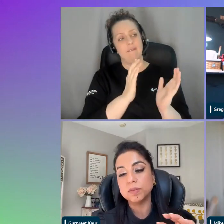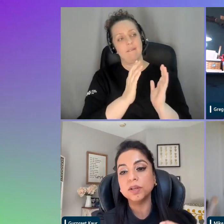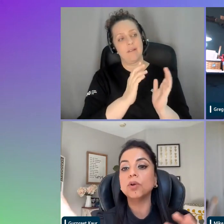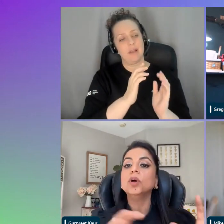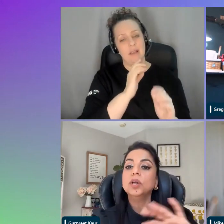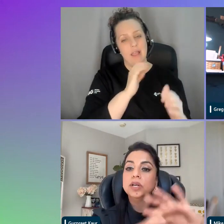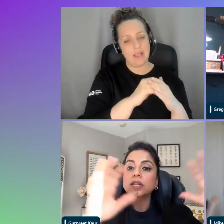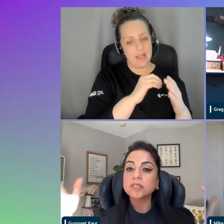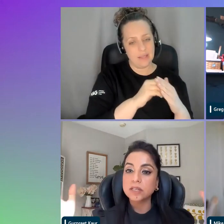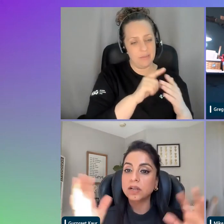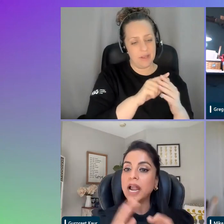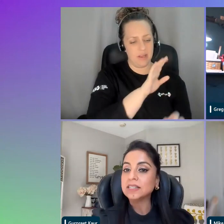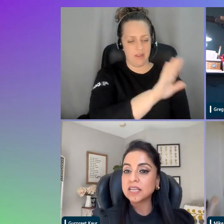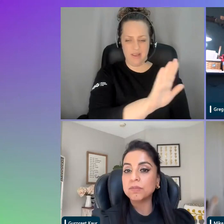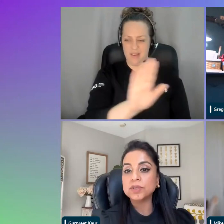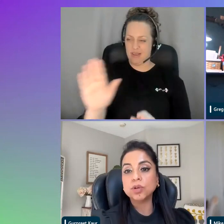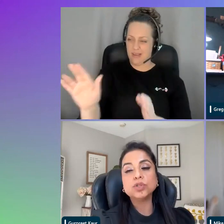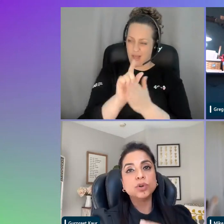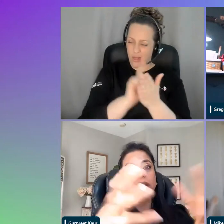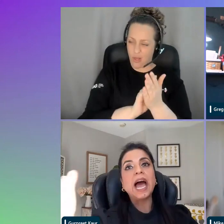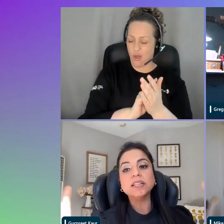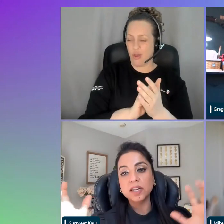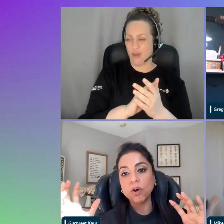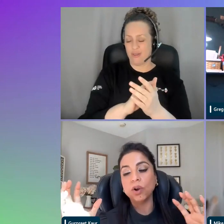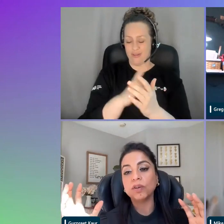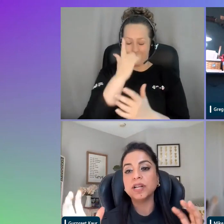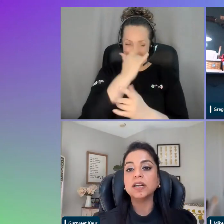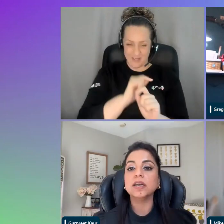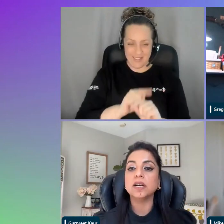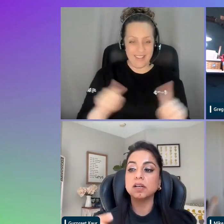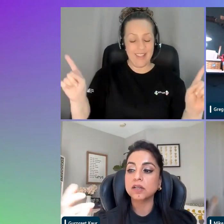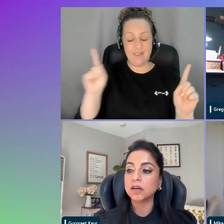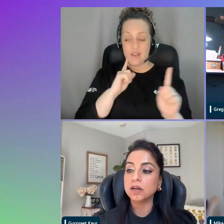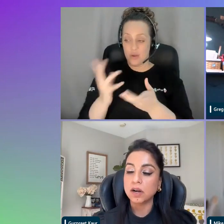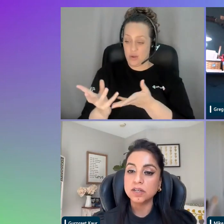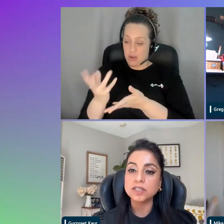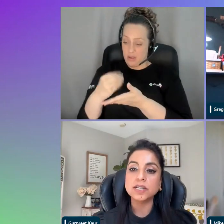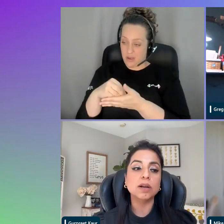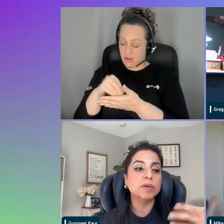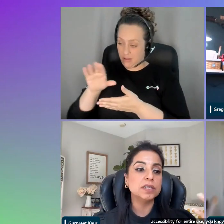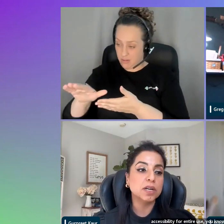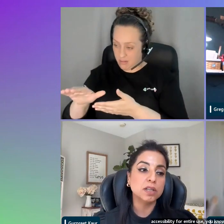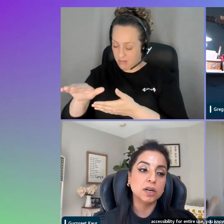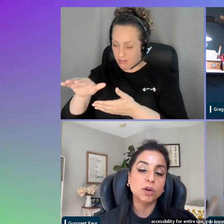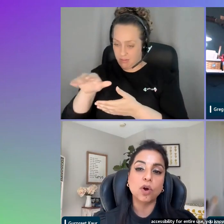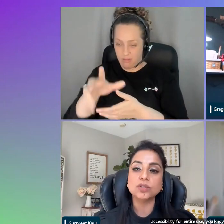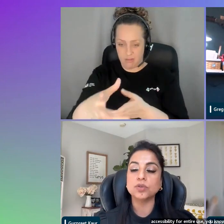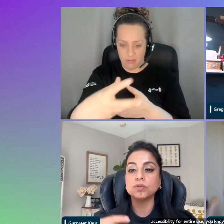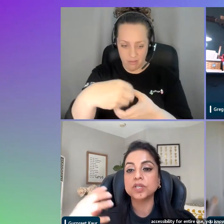Ontarians with disability? You know, the landscape is huge. So gathering all of that data there , are there settlements, are